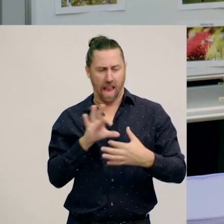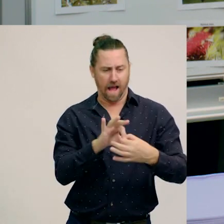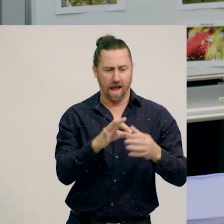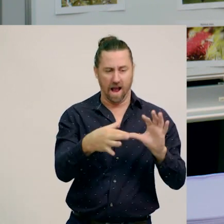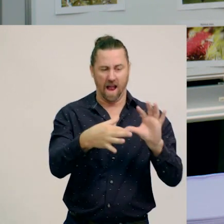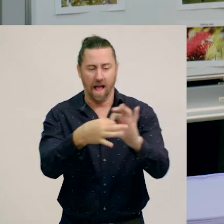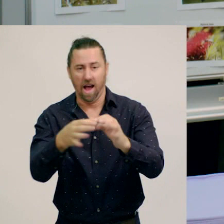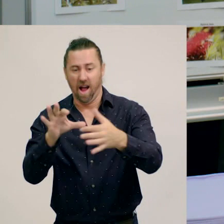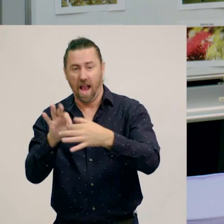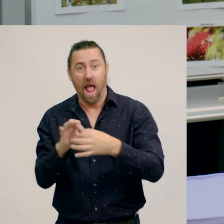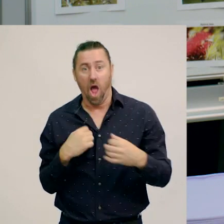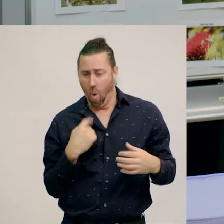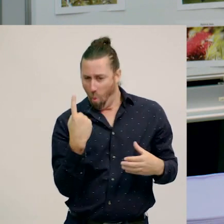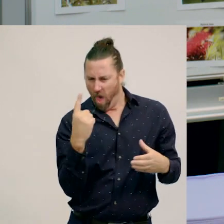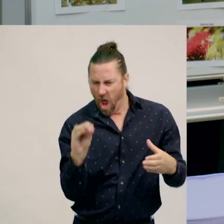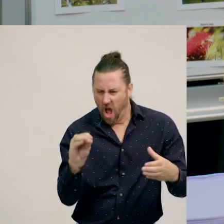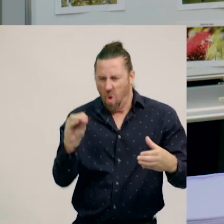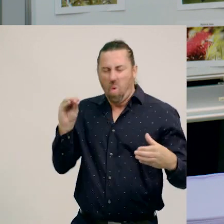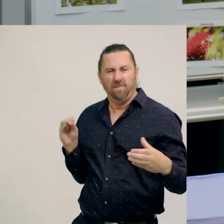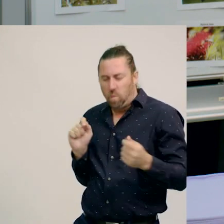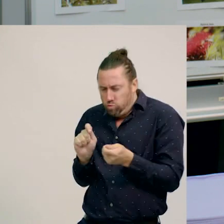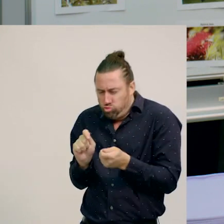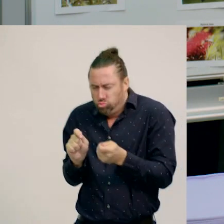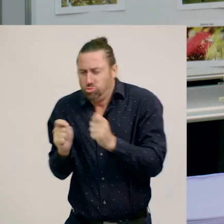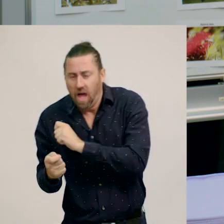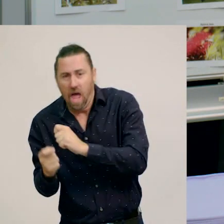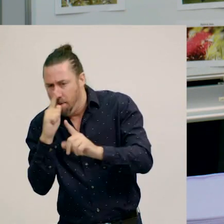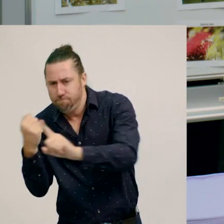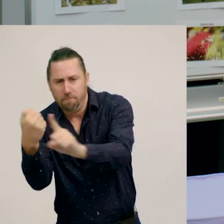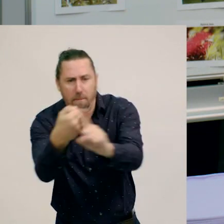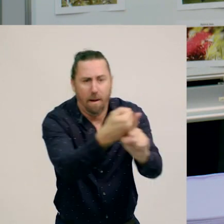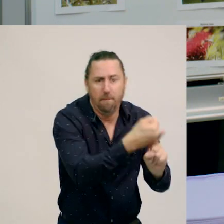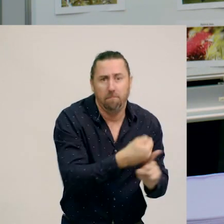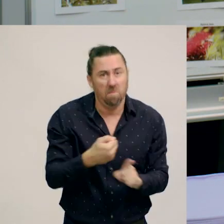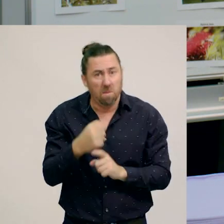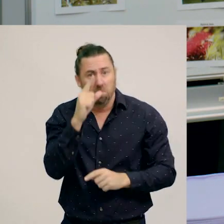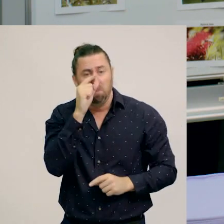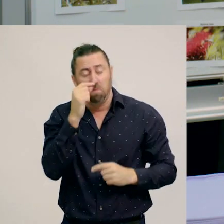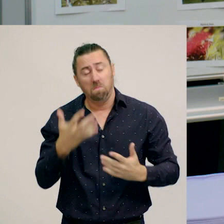by changing one relationship in a habitat, all other relationships may also be changed.